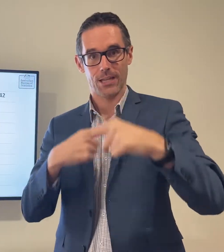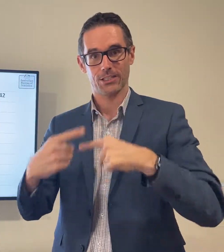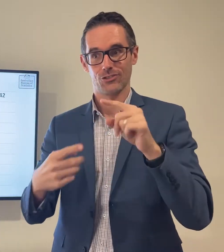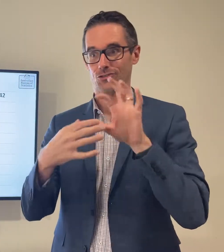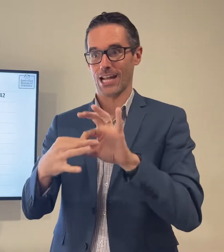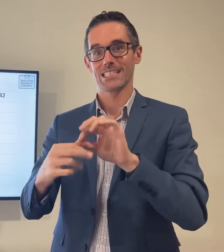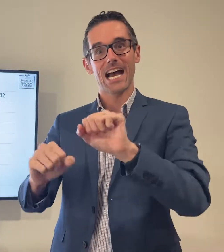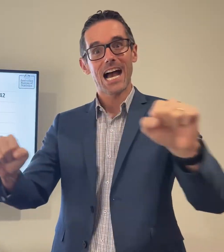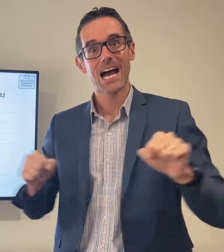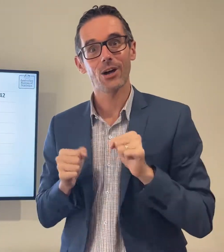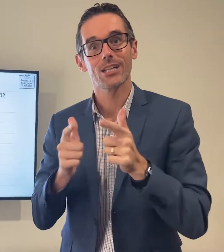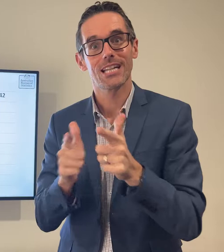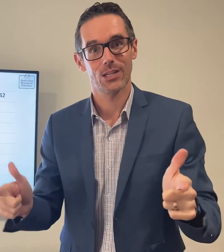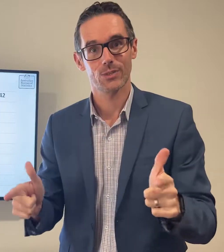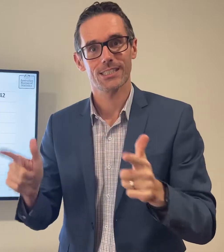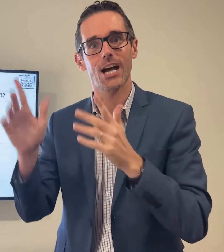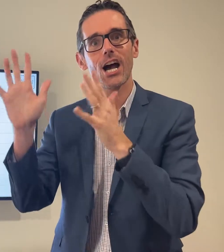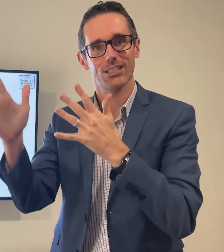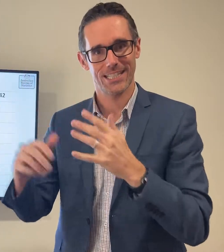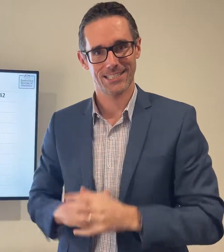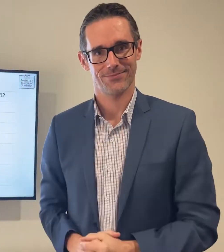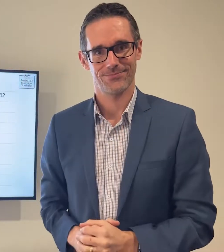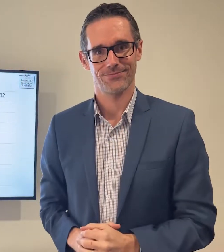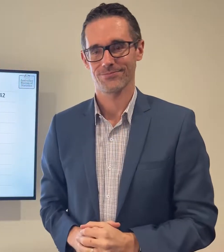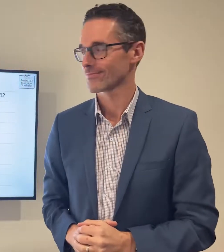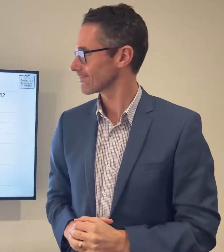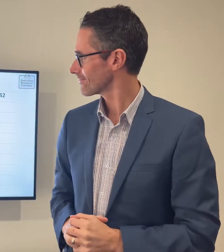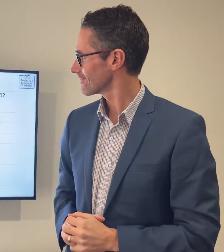There is important data relevant to our language, Auslan.